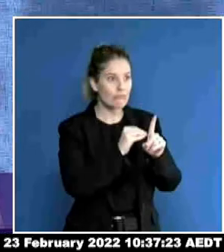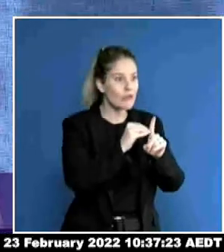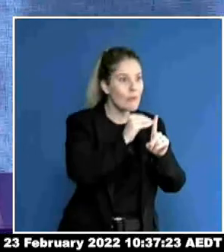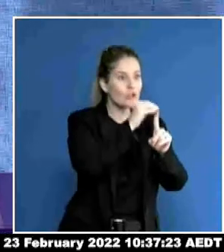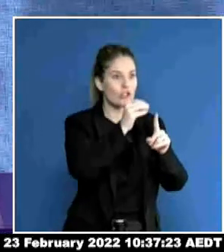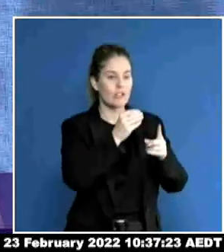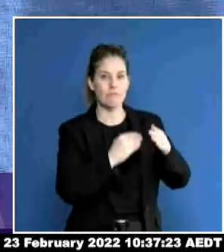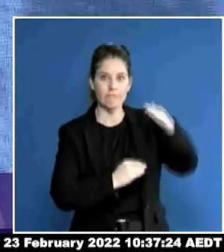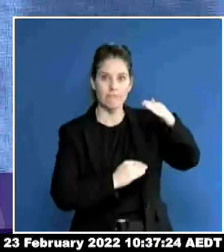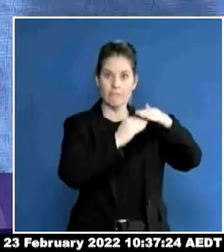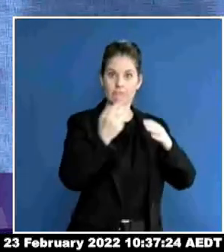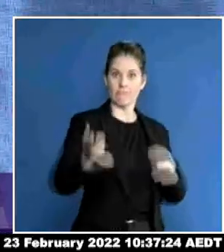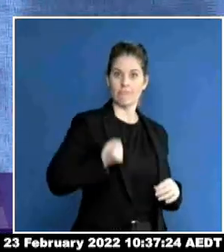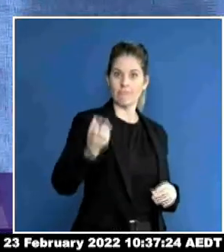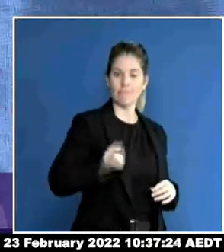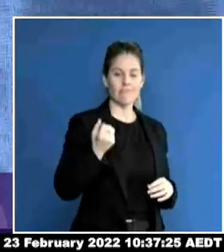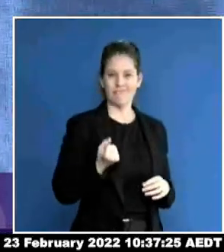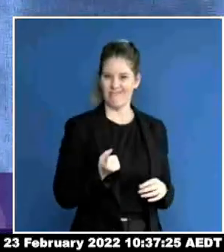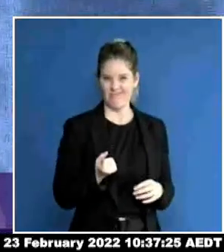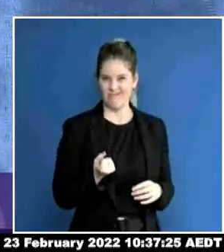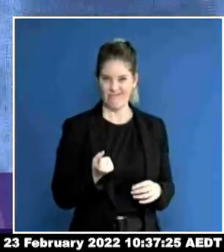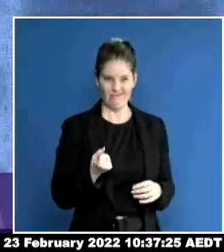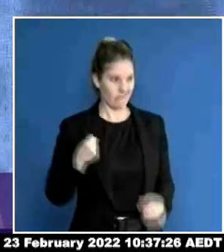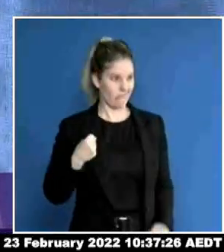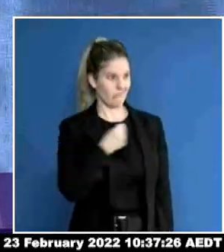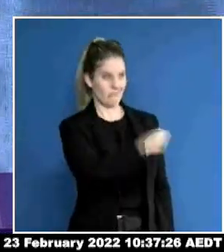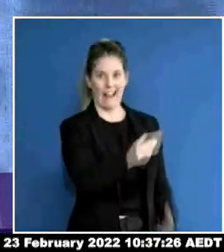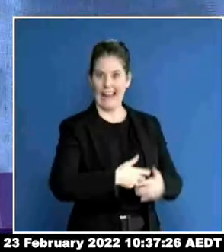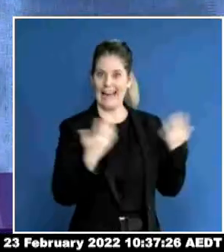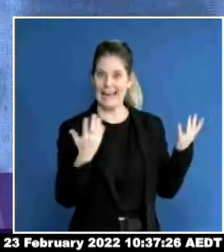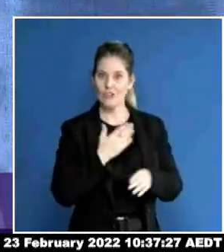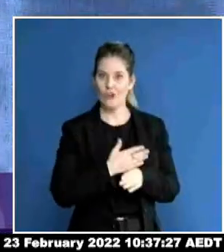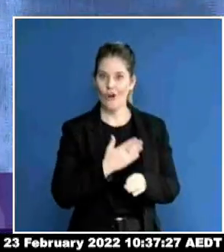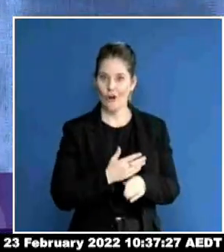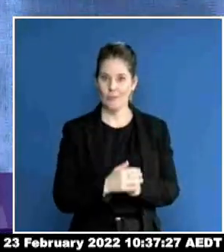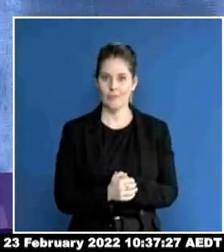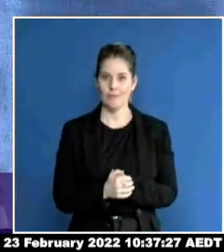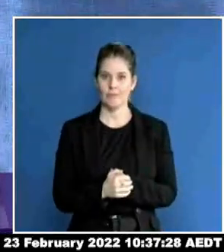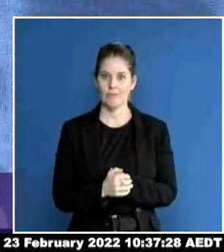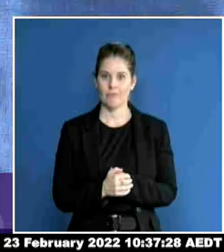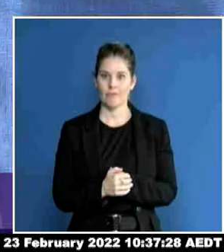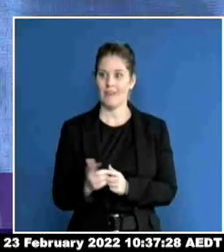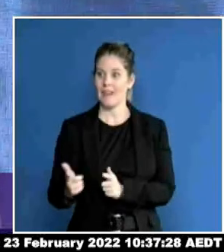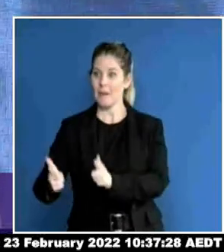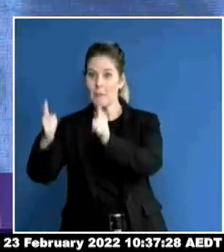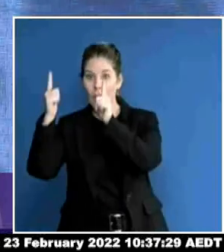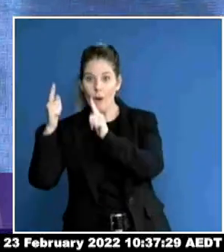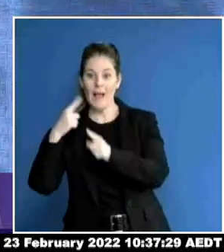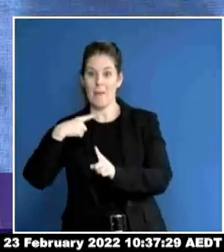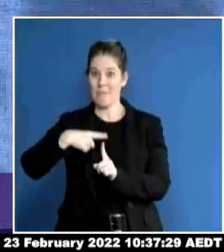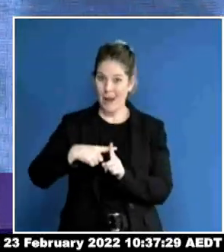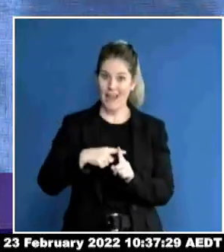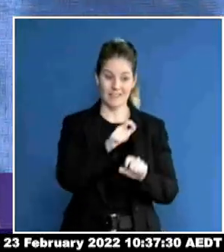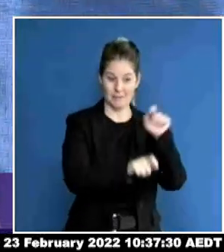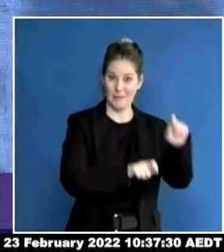Employers and participants found systems hard to navigate, including the process of selecting a provider.